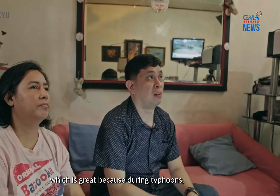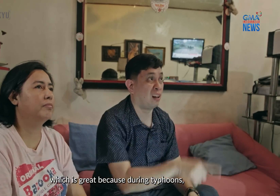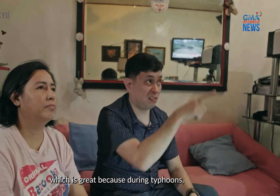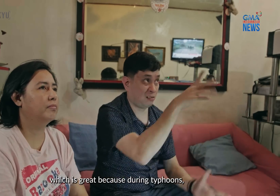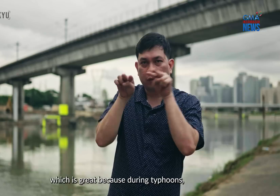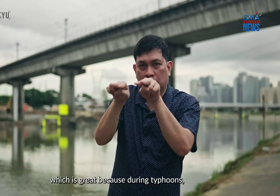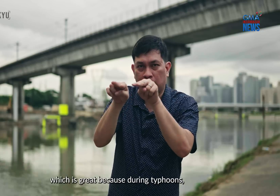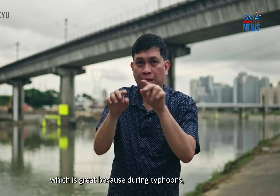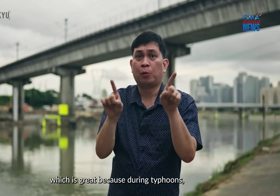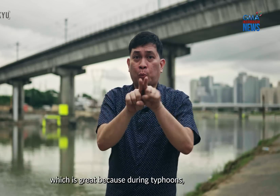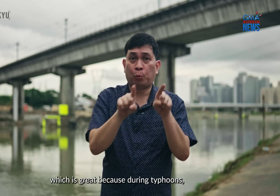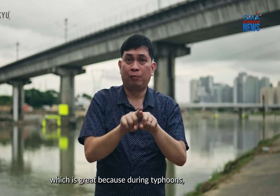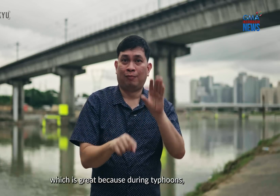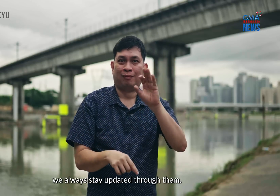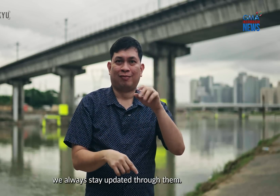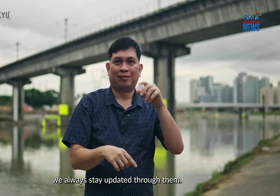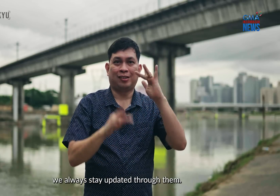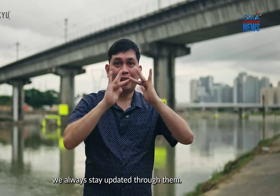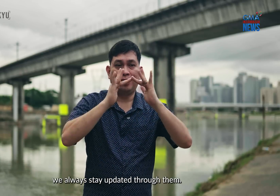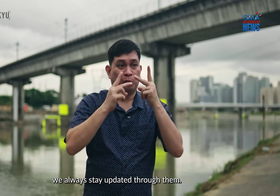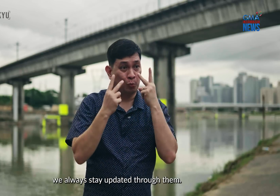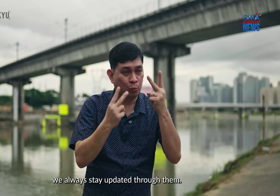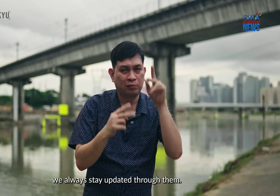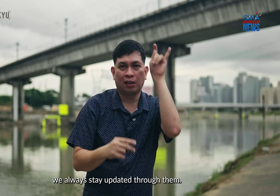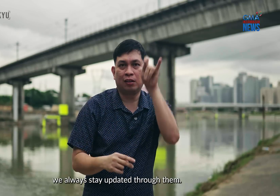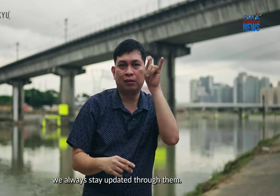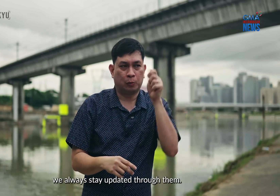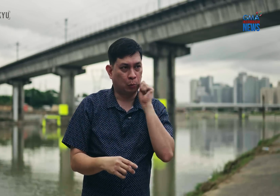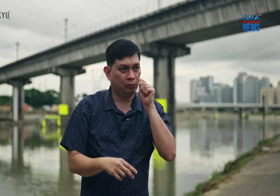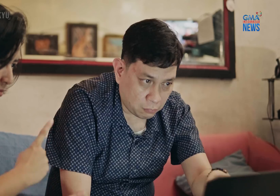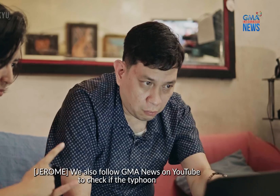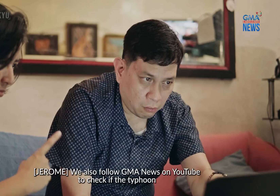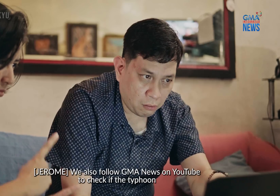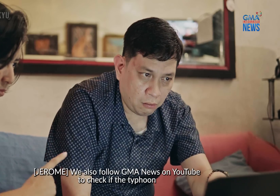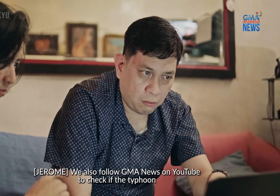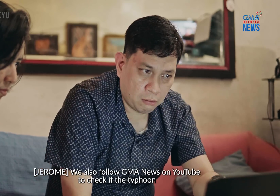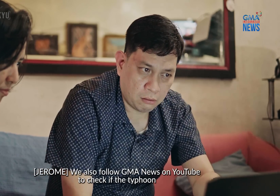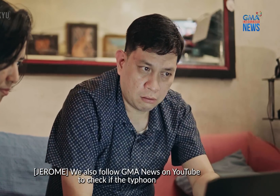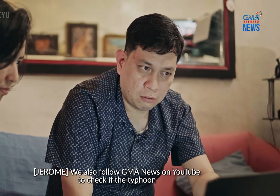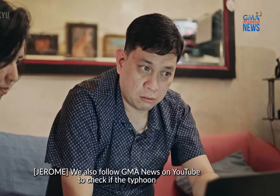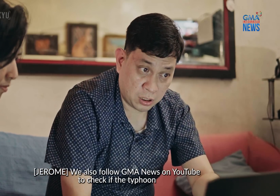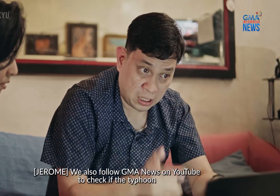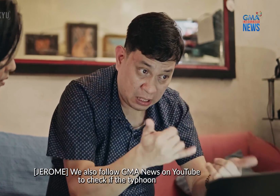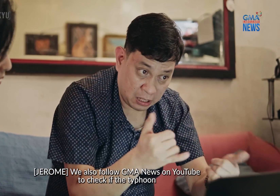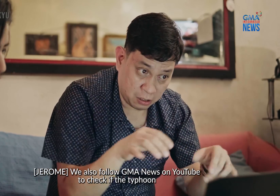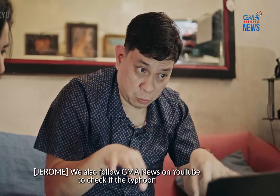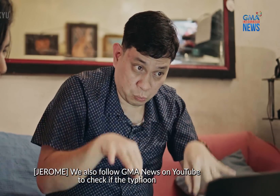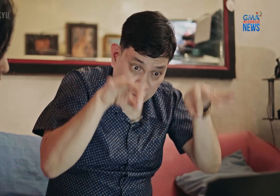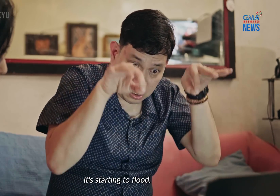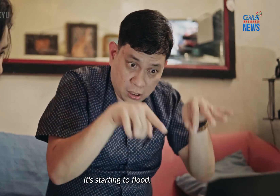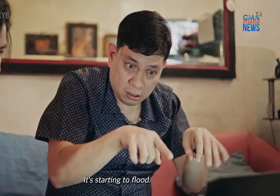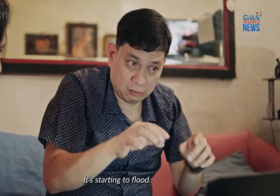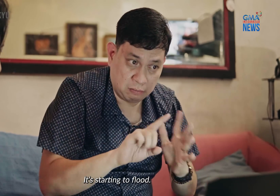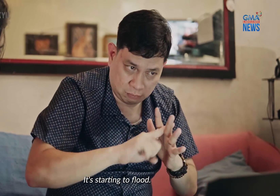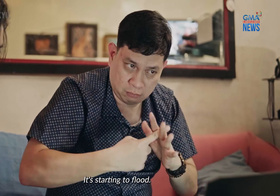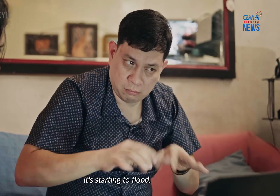I also watch GMA News. [WIFE] A strong typhoon. [JEROME] A super strong typhoon. [JEROME] And they have an interpreter,